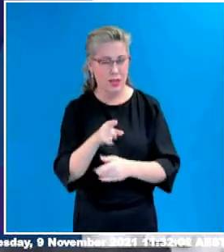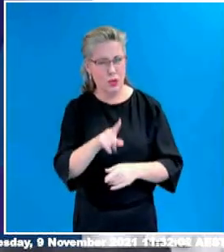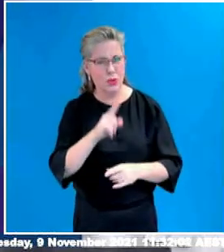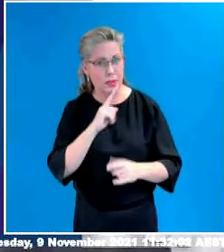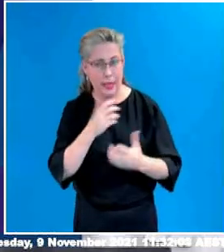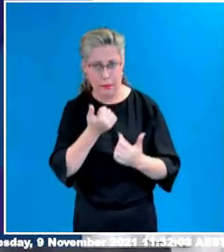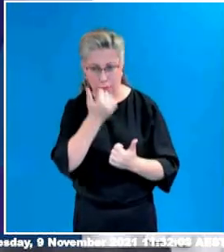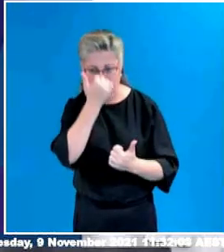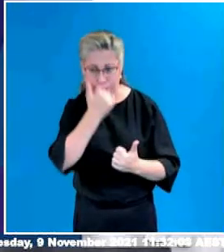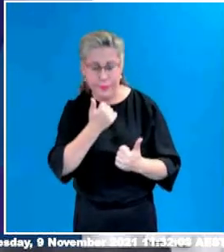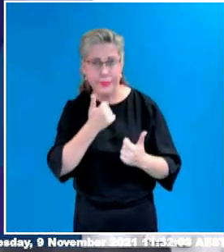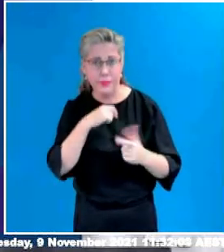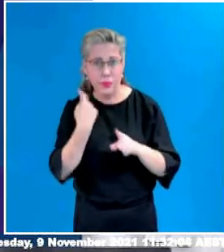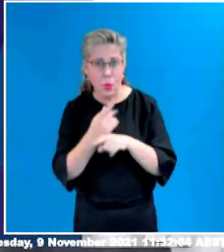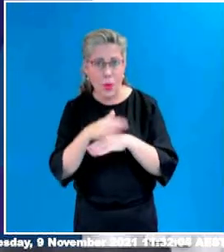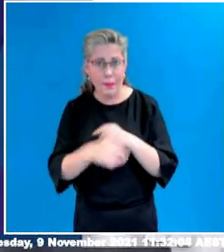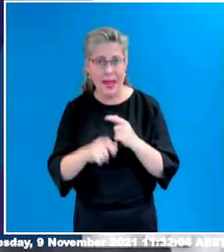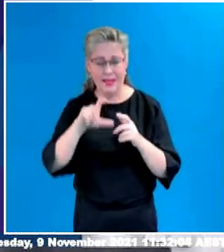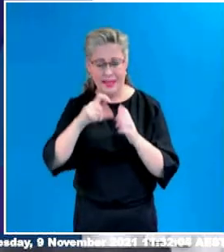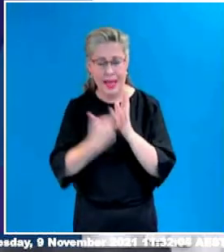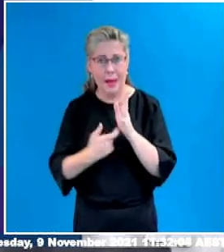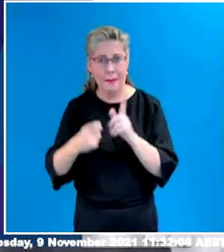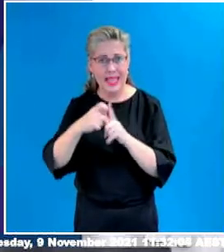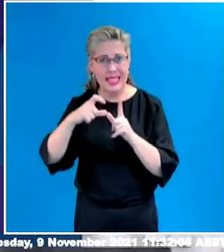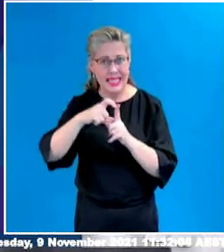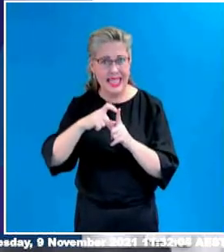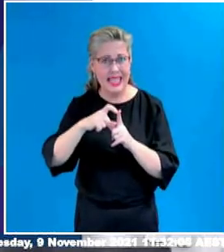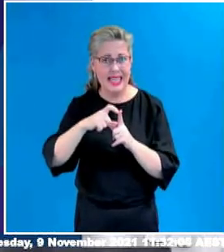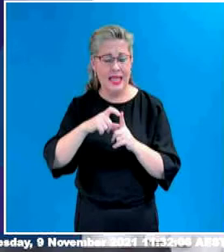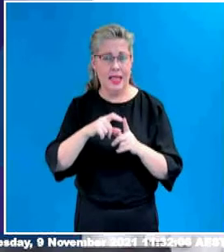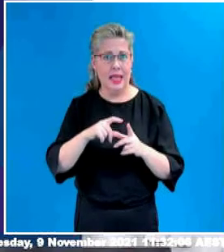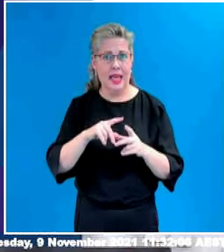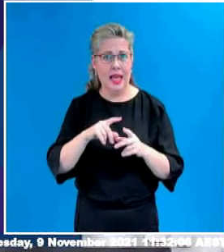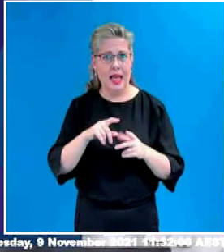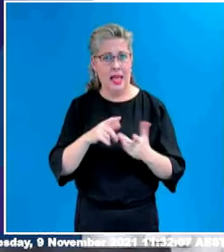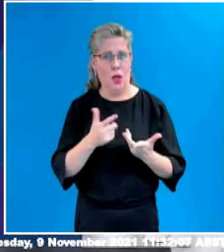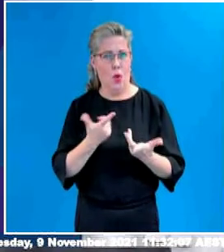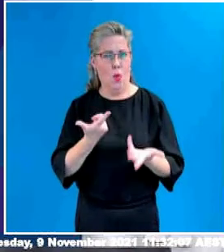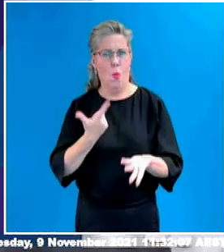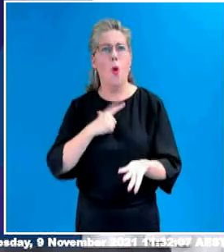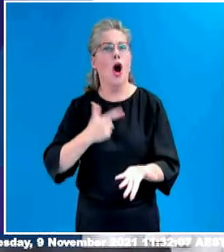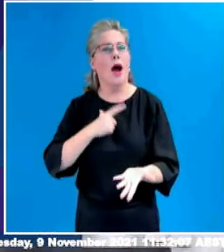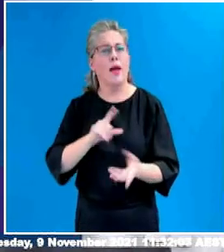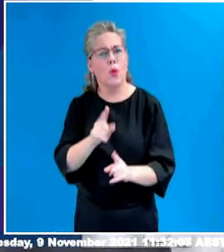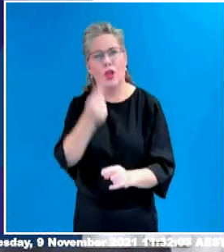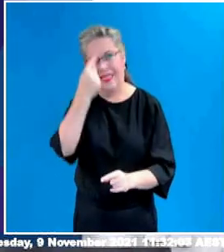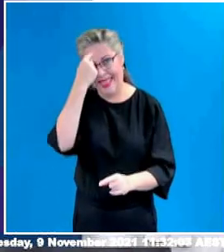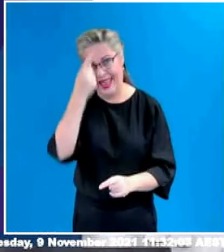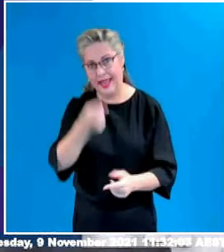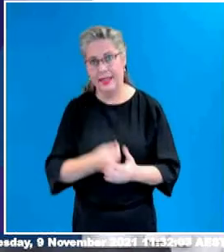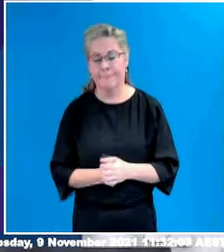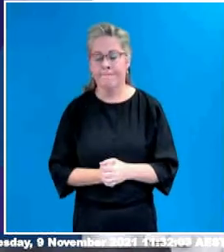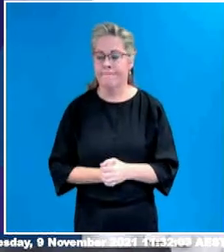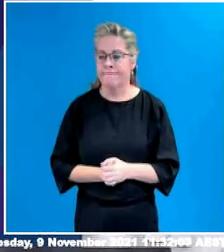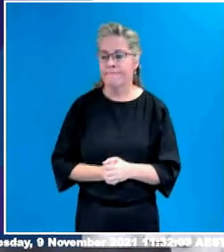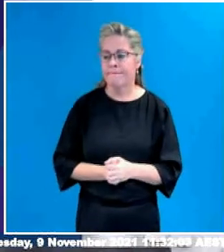In your view, why is that the case? Because I think there is a lack of focus on the rights of persons